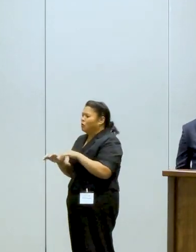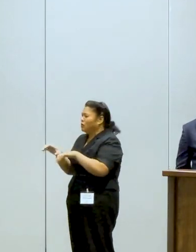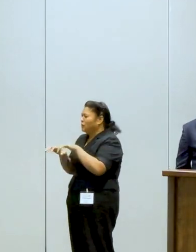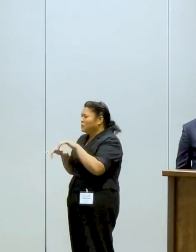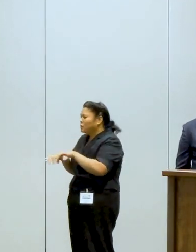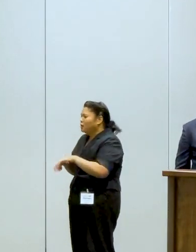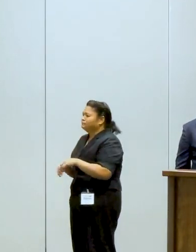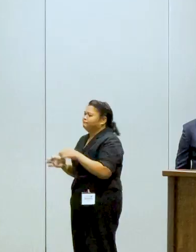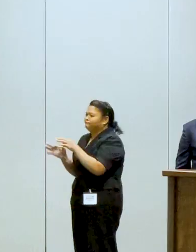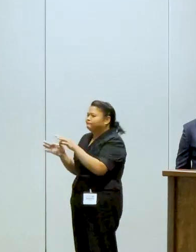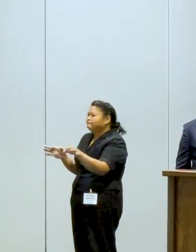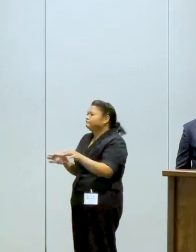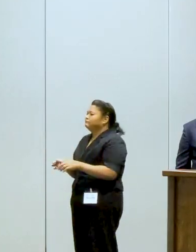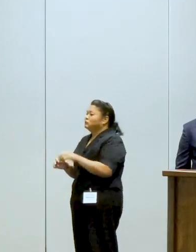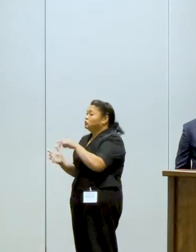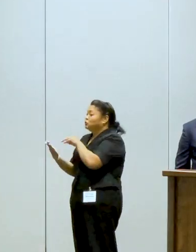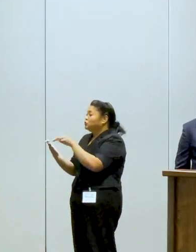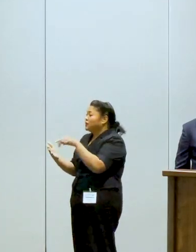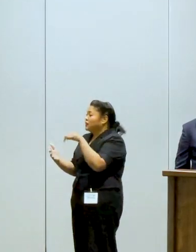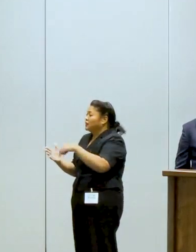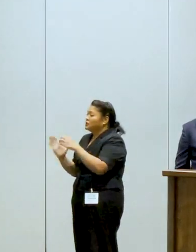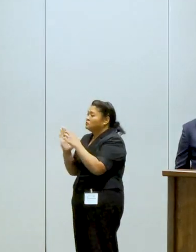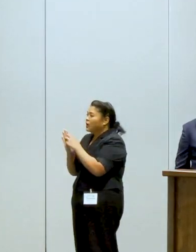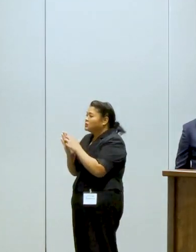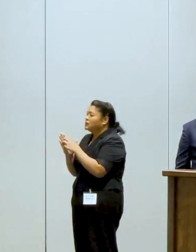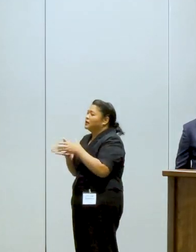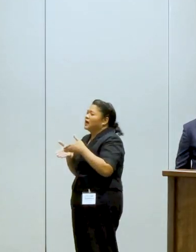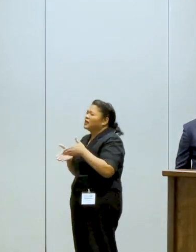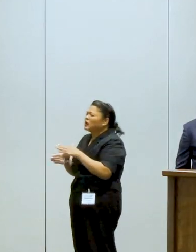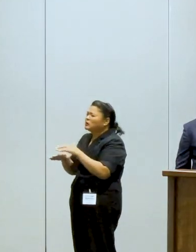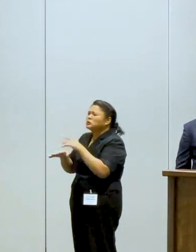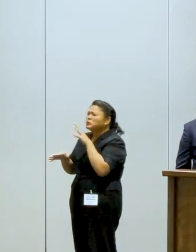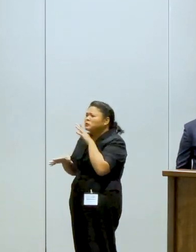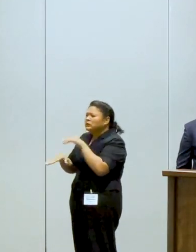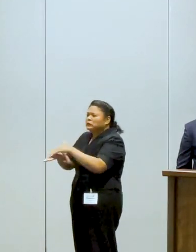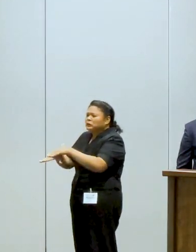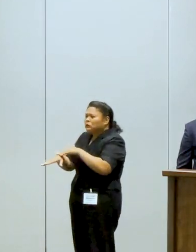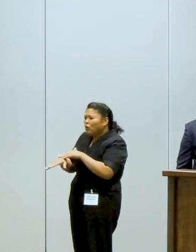this passage aloud, slowly and highlight key terms as you go